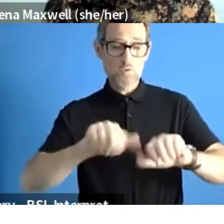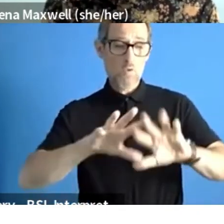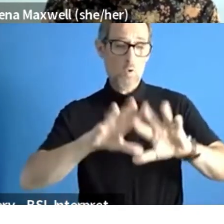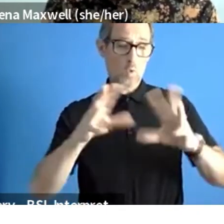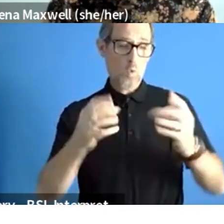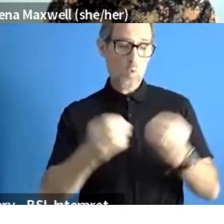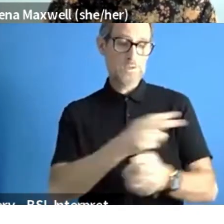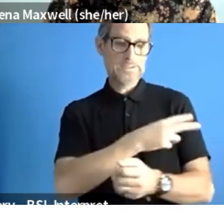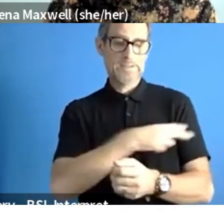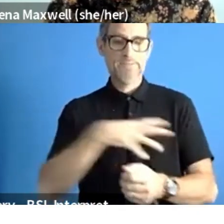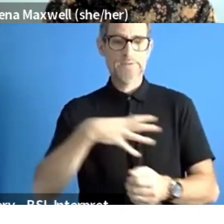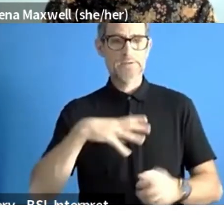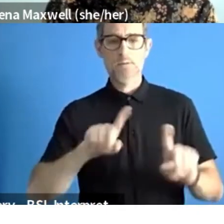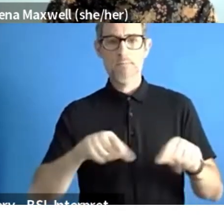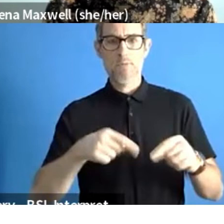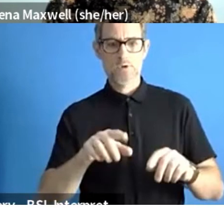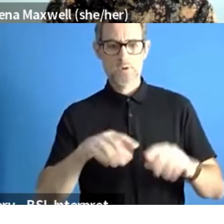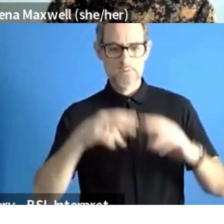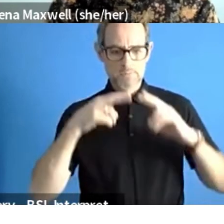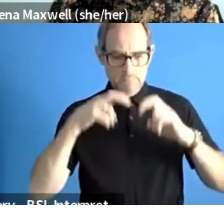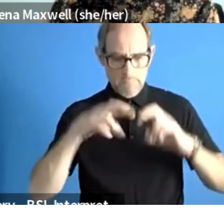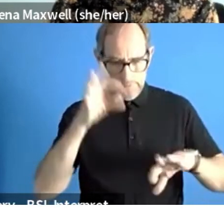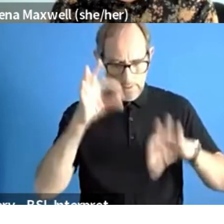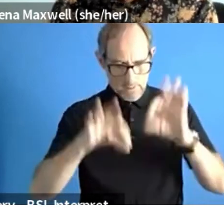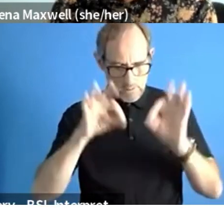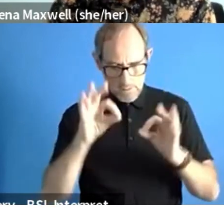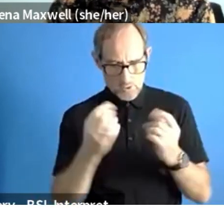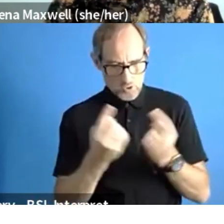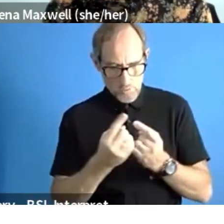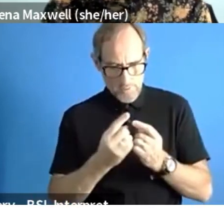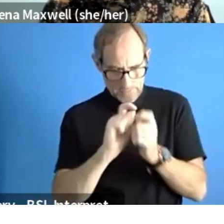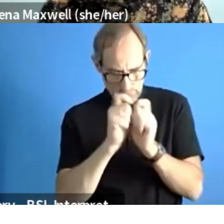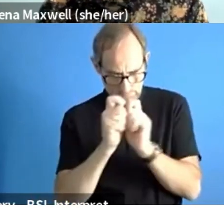you can pick something and succeed and although we're talking about the